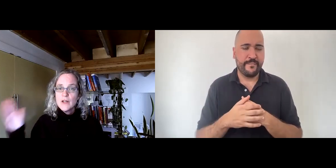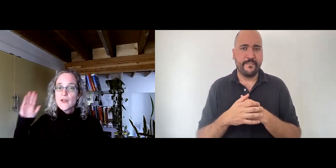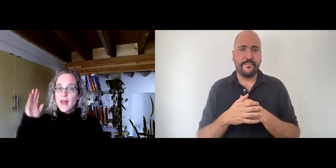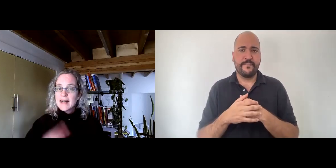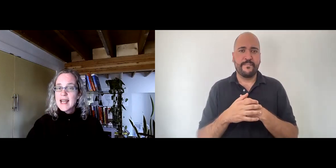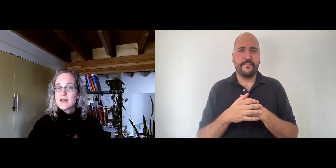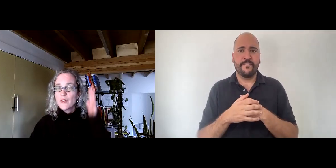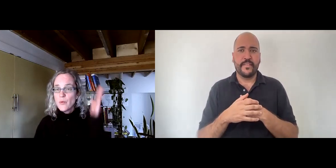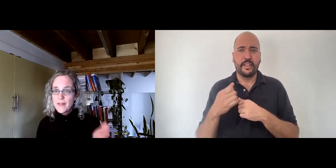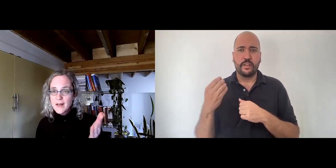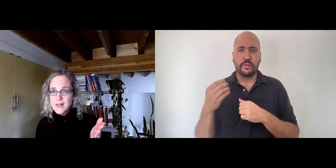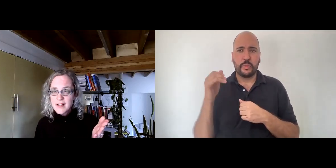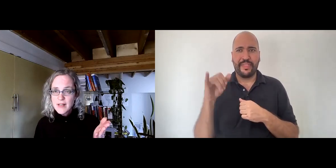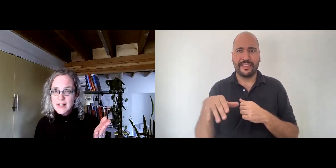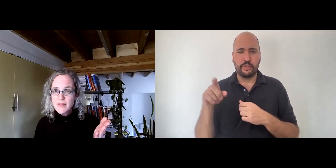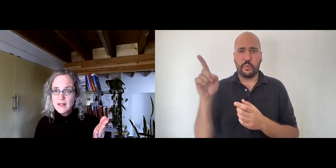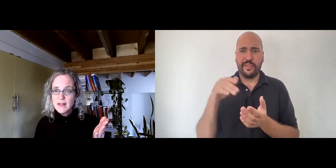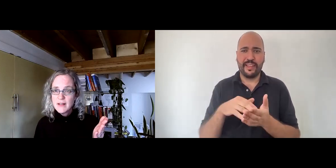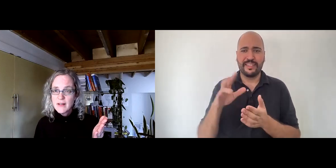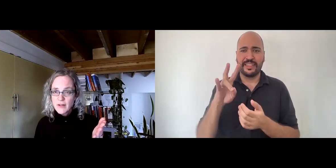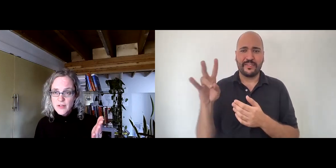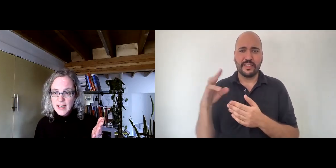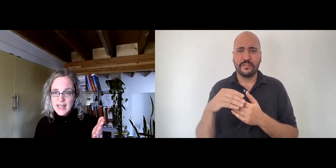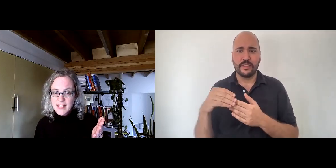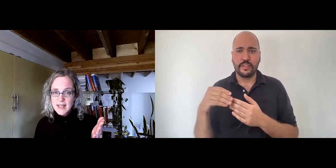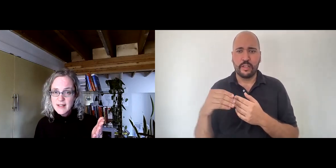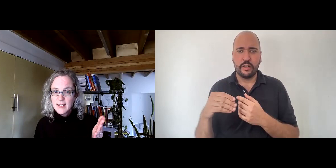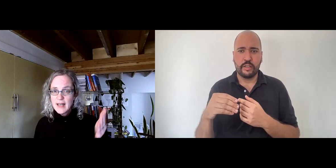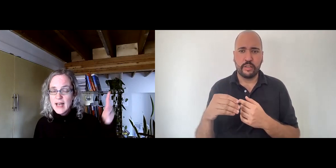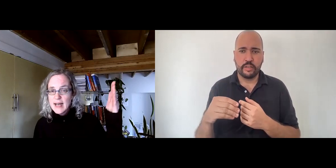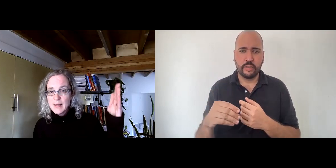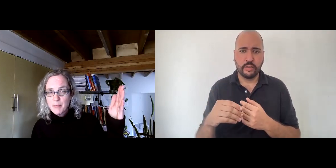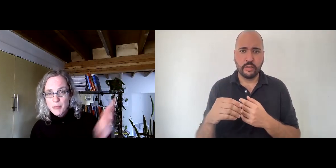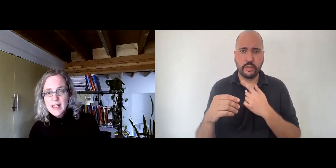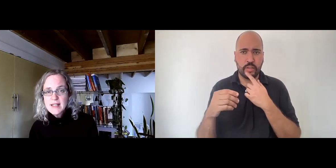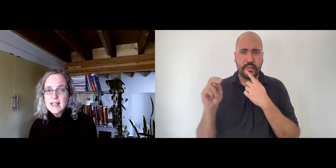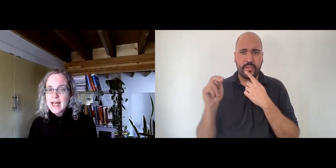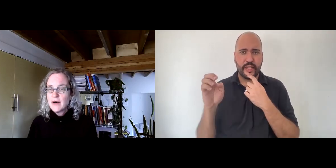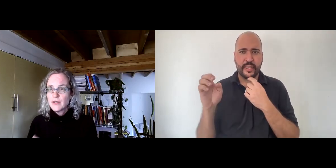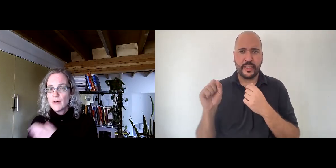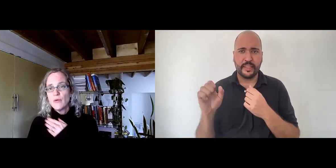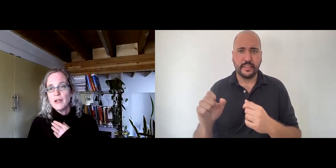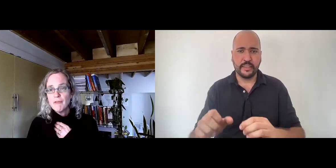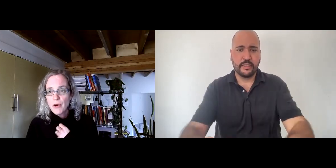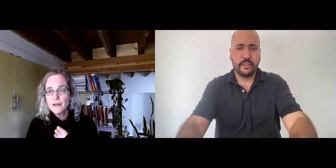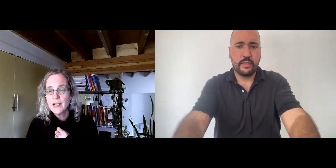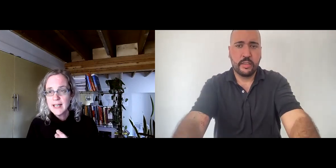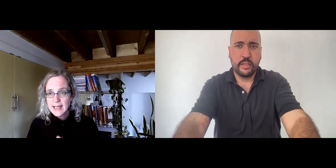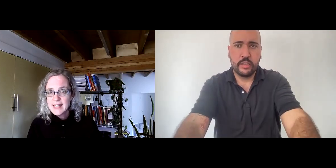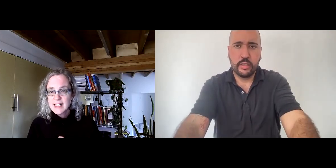So that takes her $1,077 of NESE, and it brings it down to only $496.